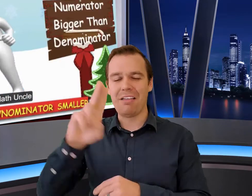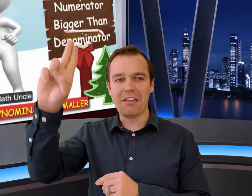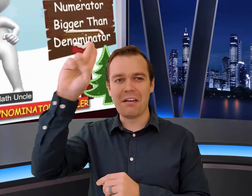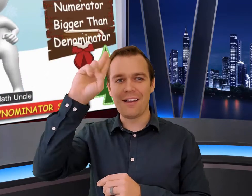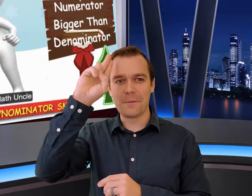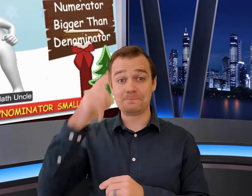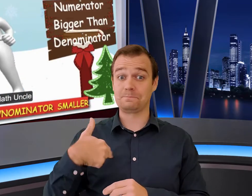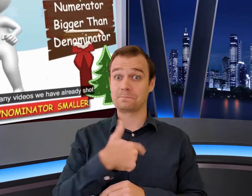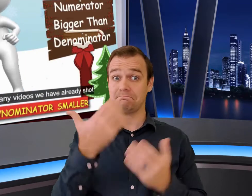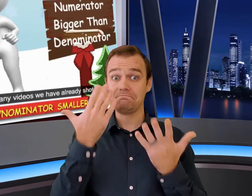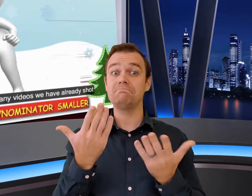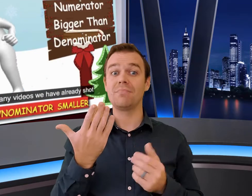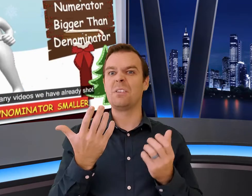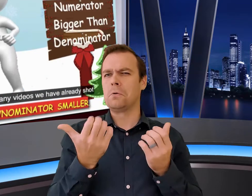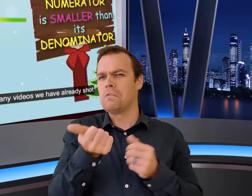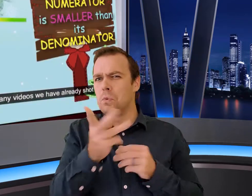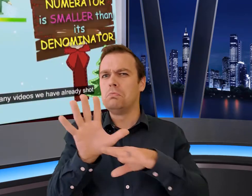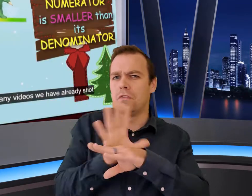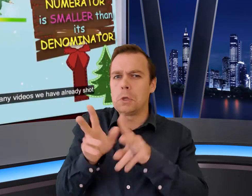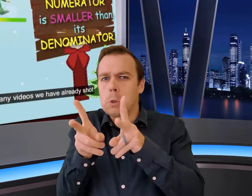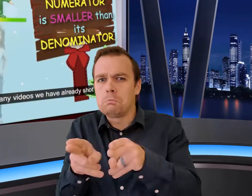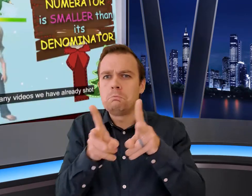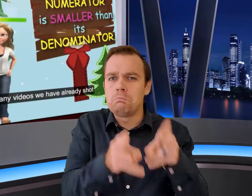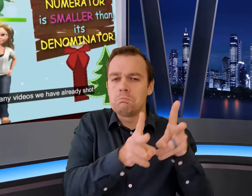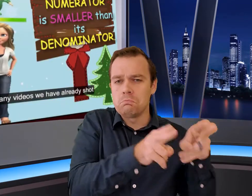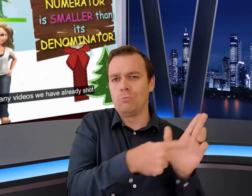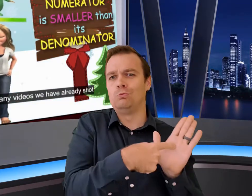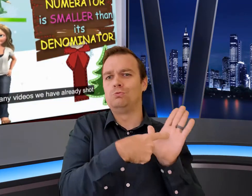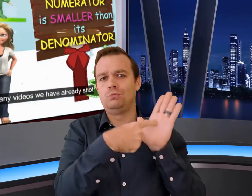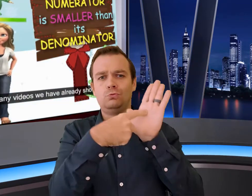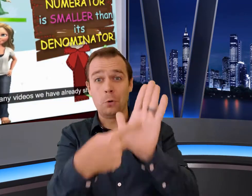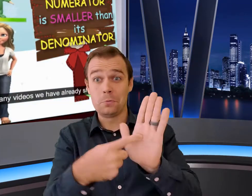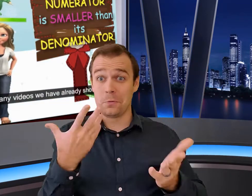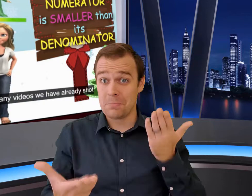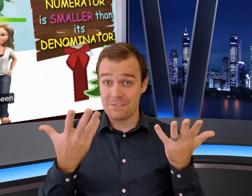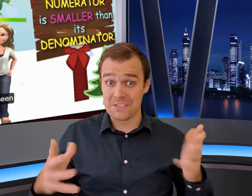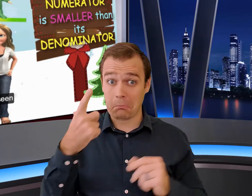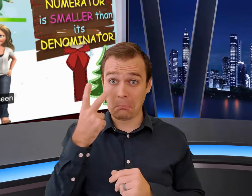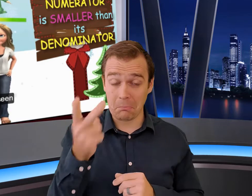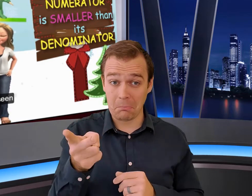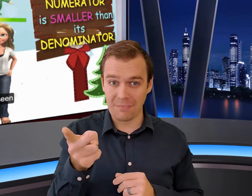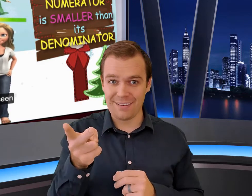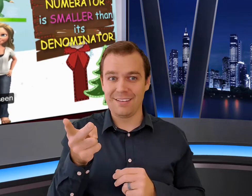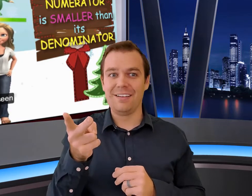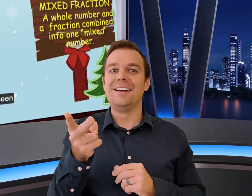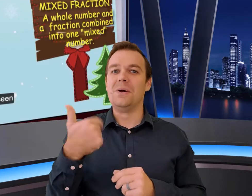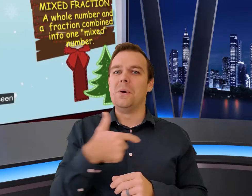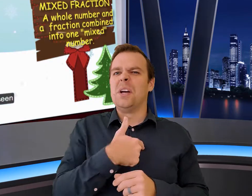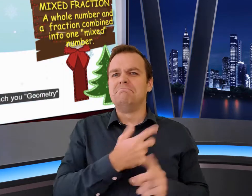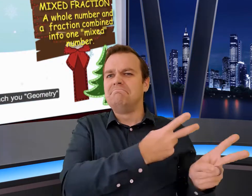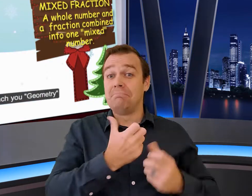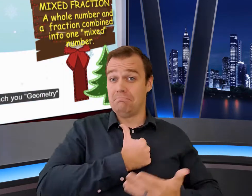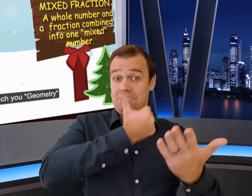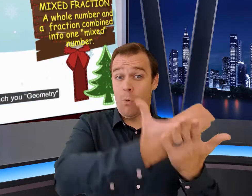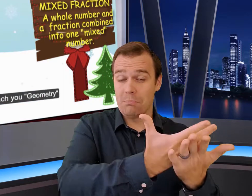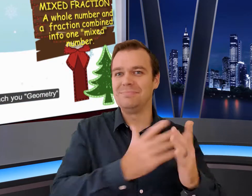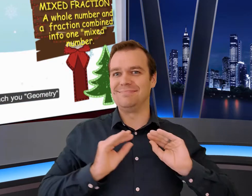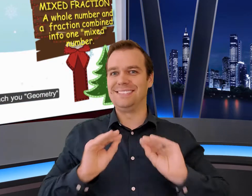This is Rajesh Kalra. Math Uncle and we would show you a few highlights of many videos we have already shot You might have seen